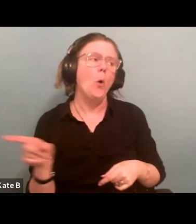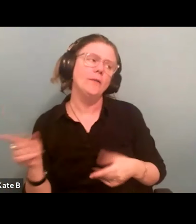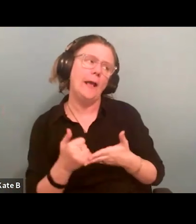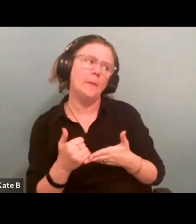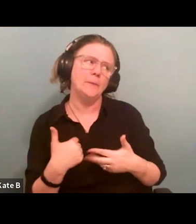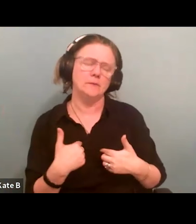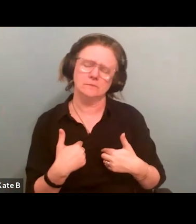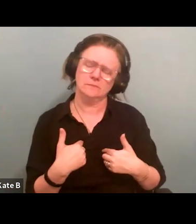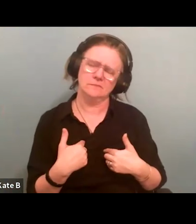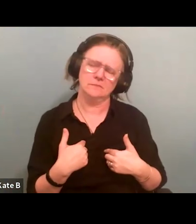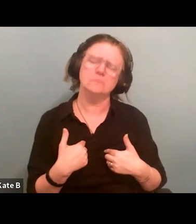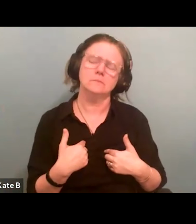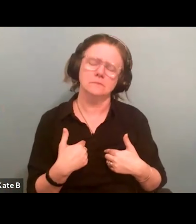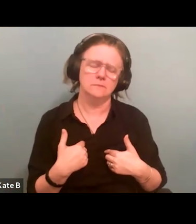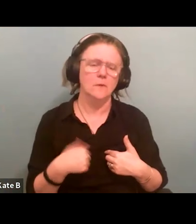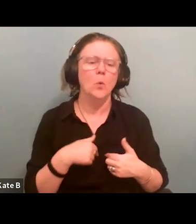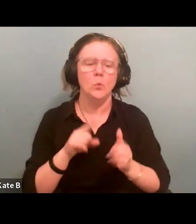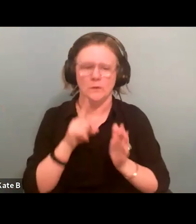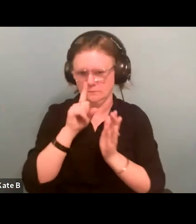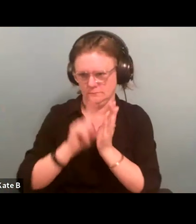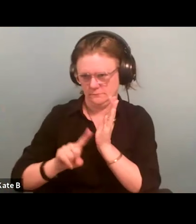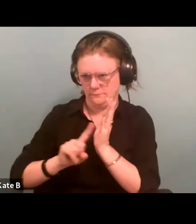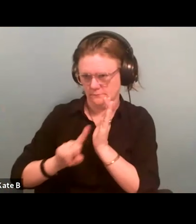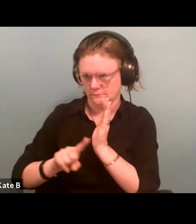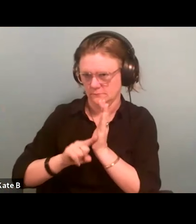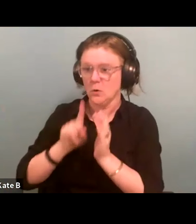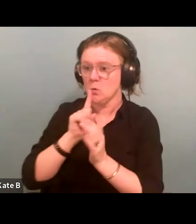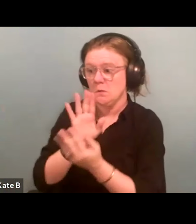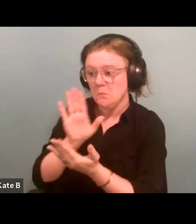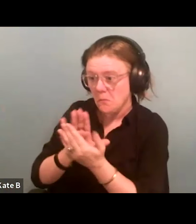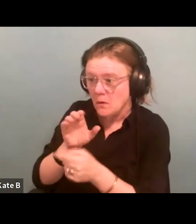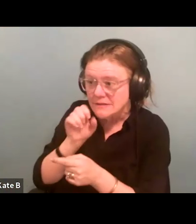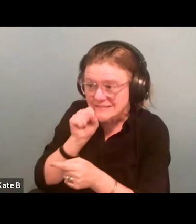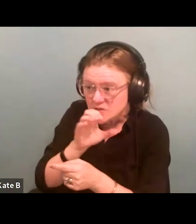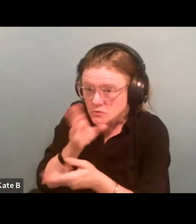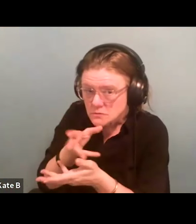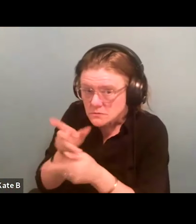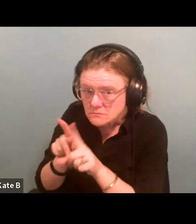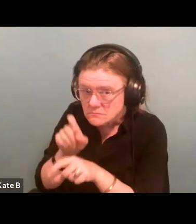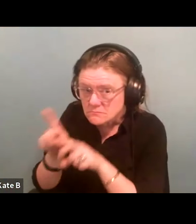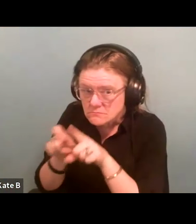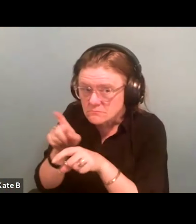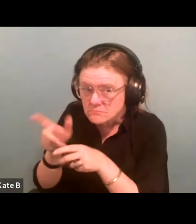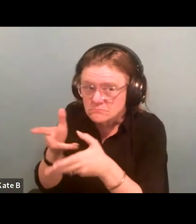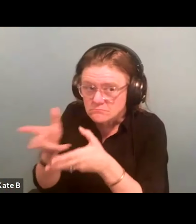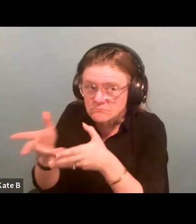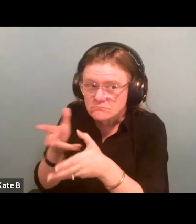We can look into those cases. We can at least do a face-to-face with the older adult to let them know that they may not